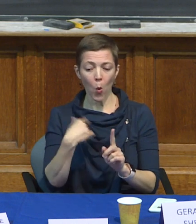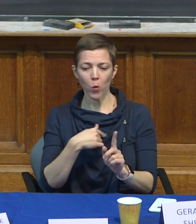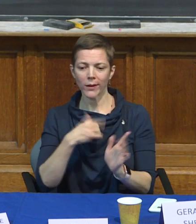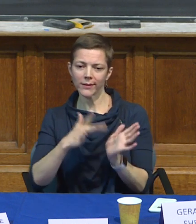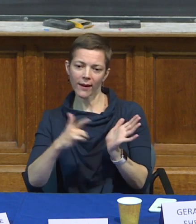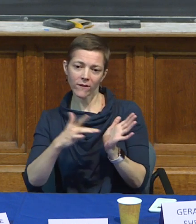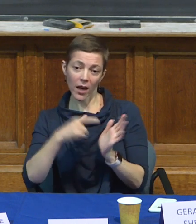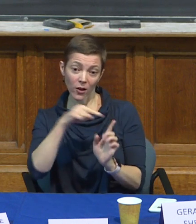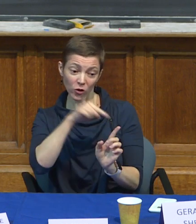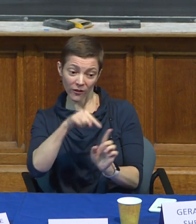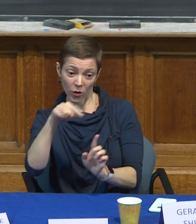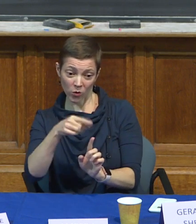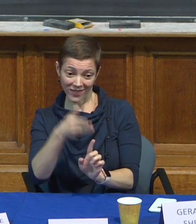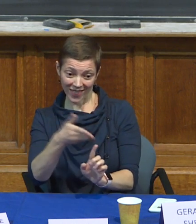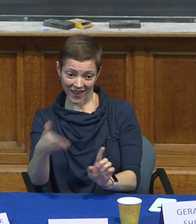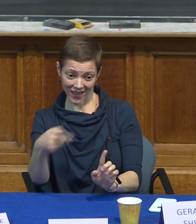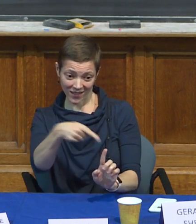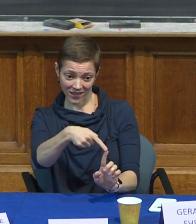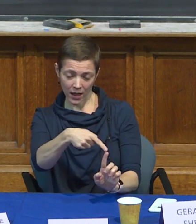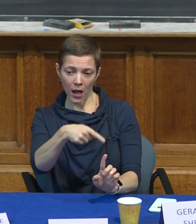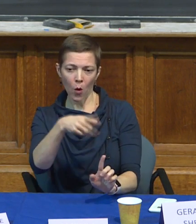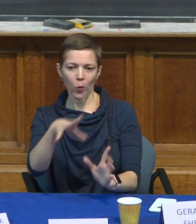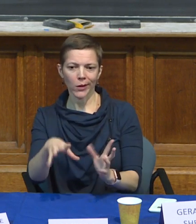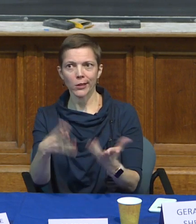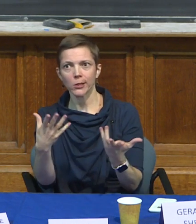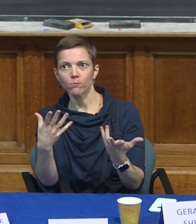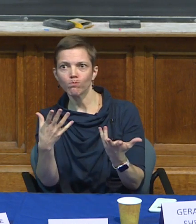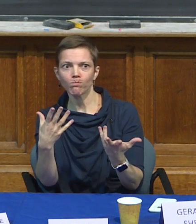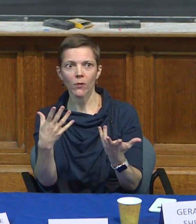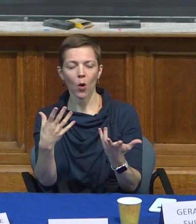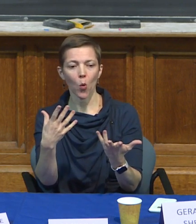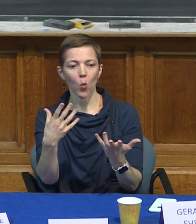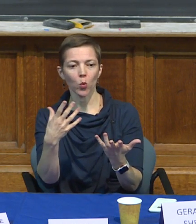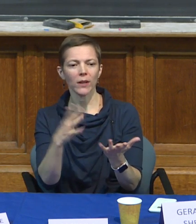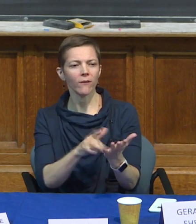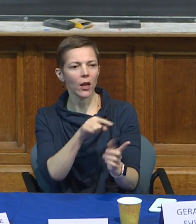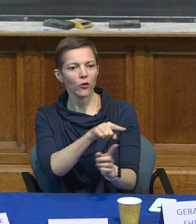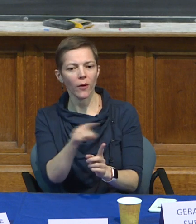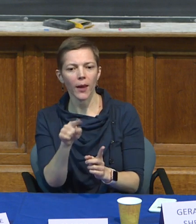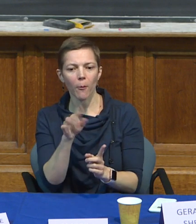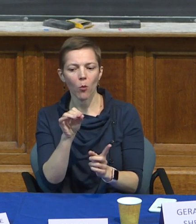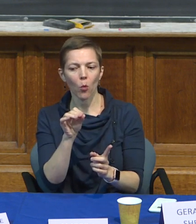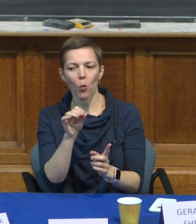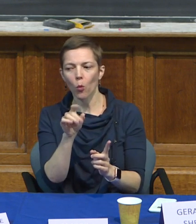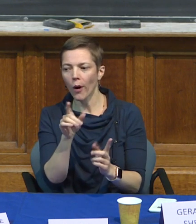those may have appeared long, long ago and those might be things that we can take advantage of